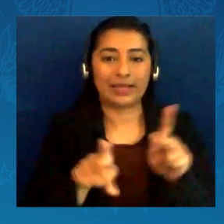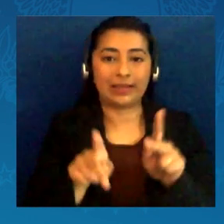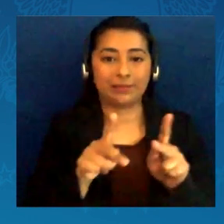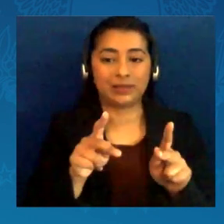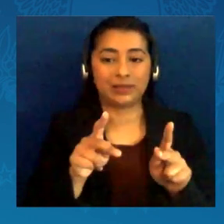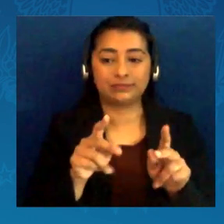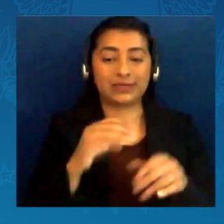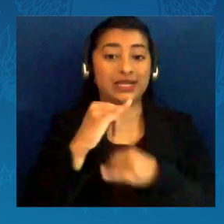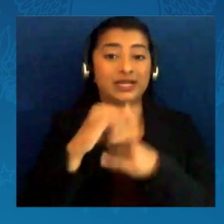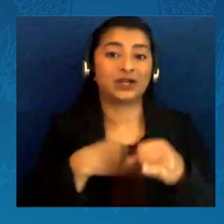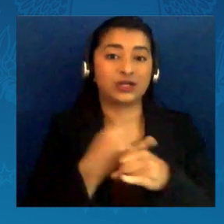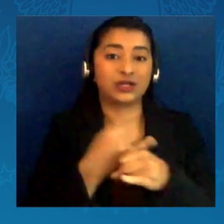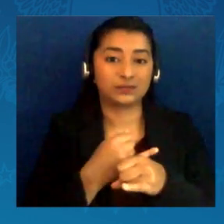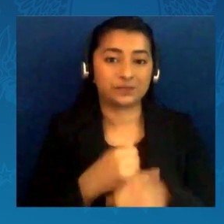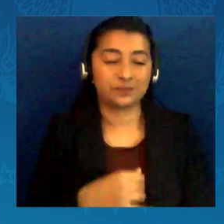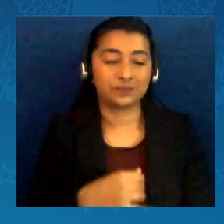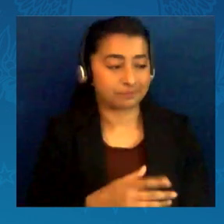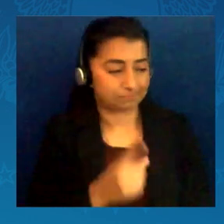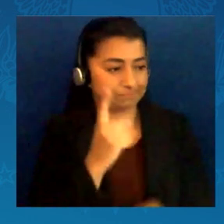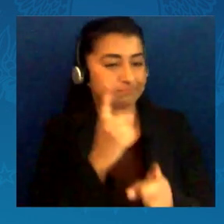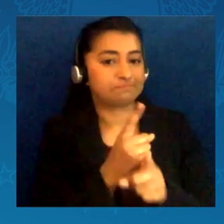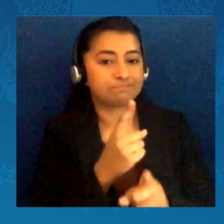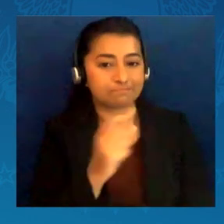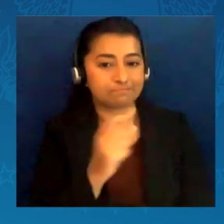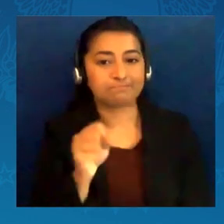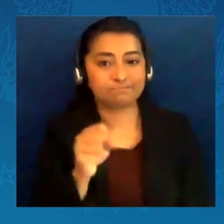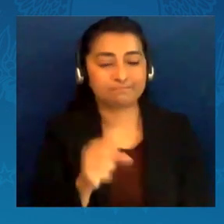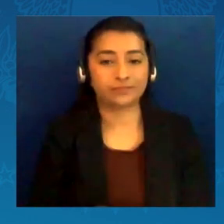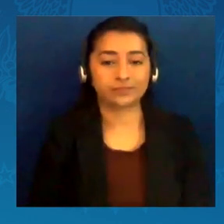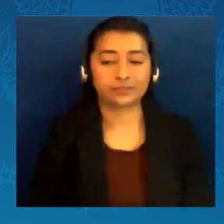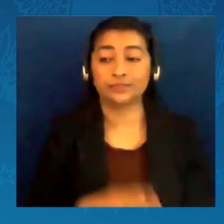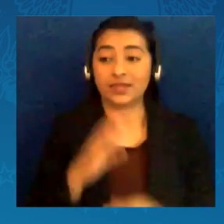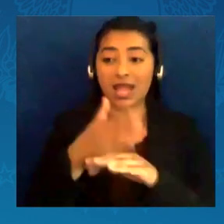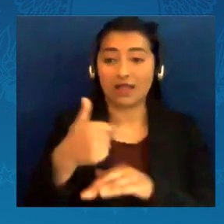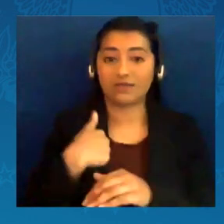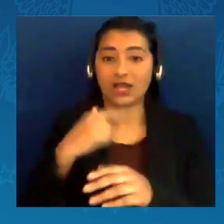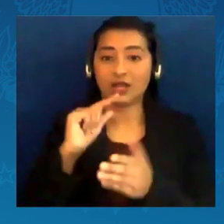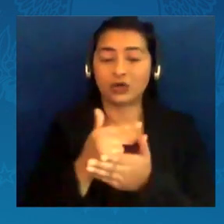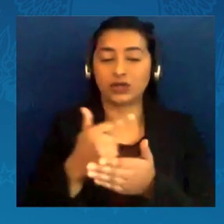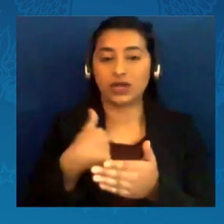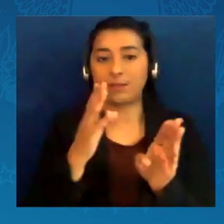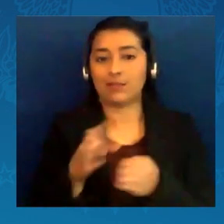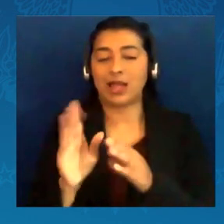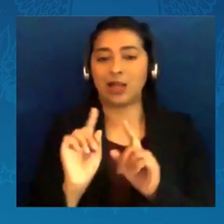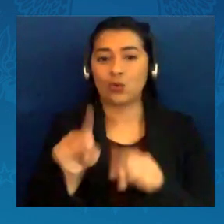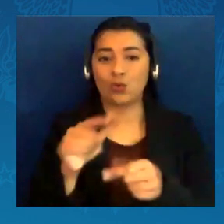The Vice President: That's right. Male Speaker: Yeah, after graduation, I'm going to grad school and I hope to get my Ph.D.